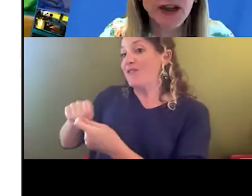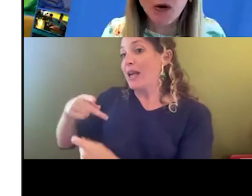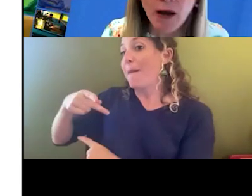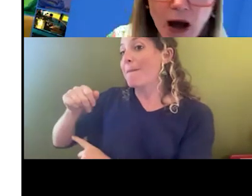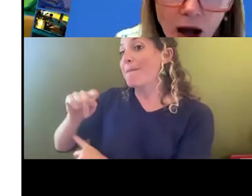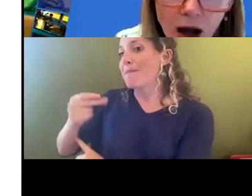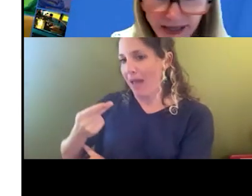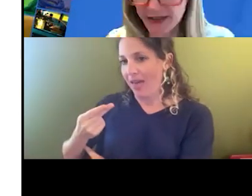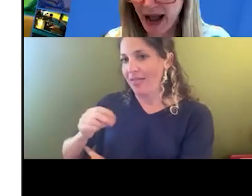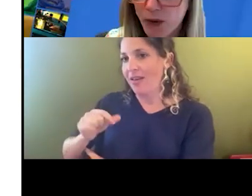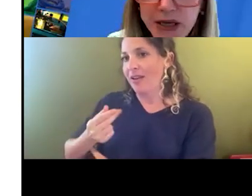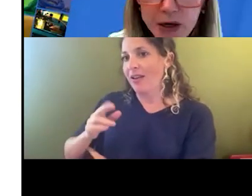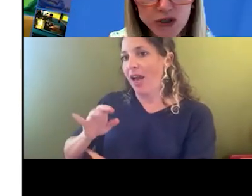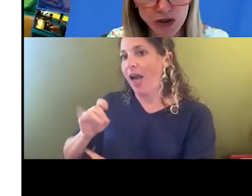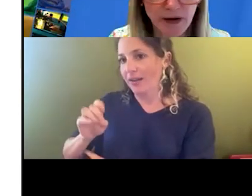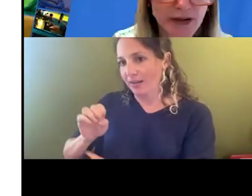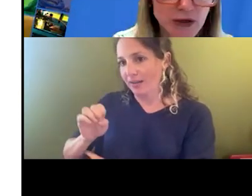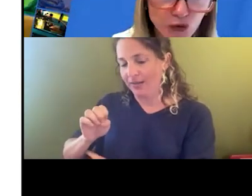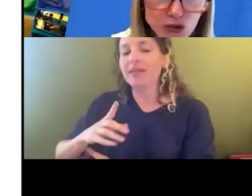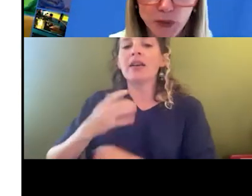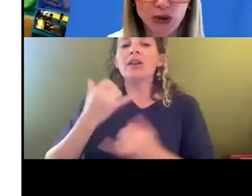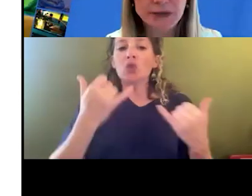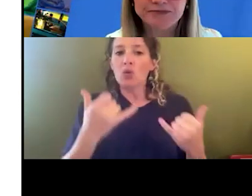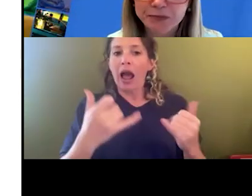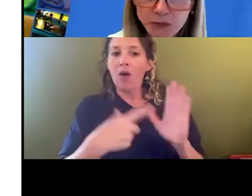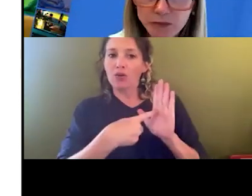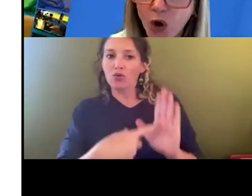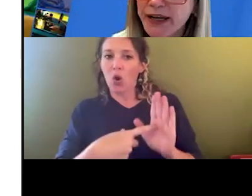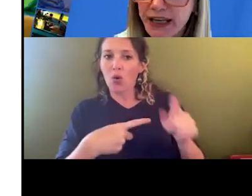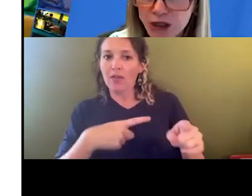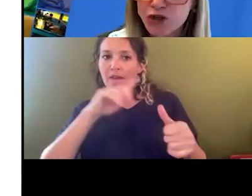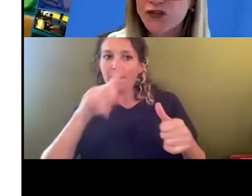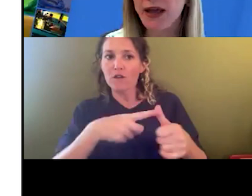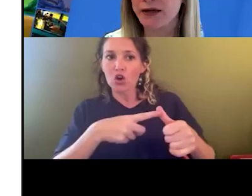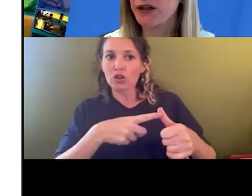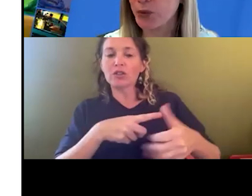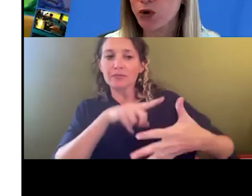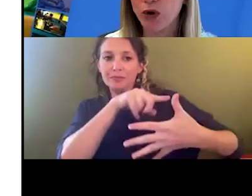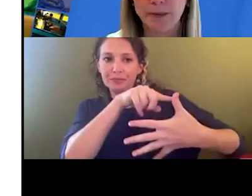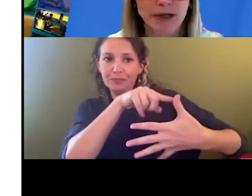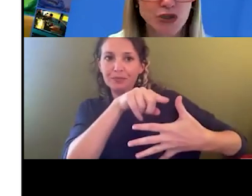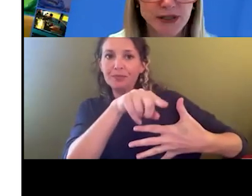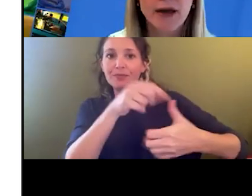It now appears in this first bullet, on each of the NSF program pages.